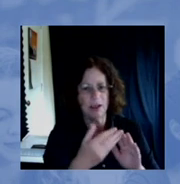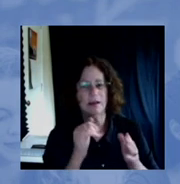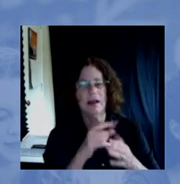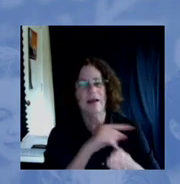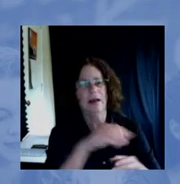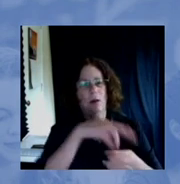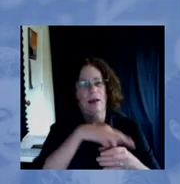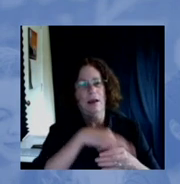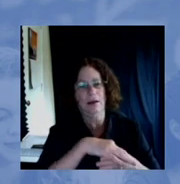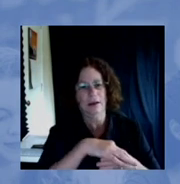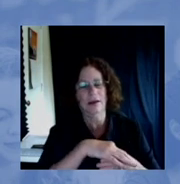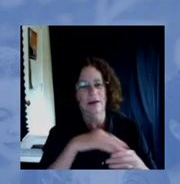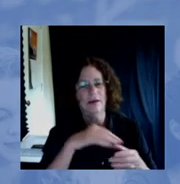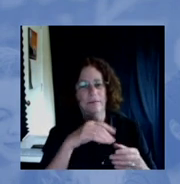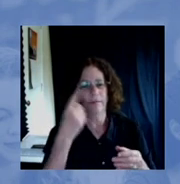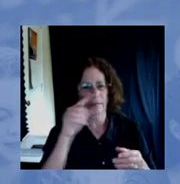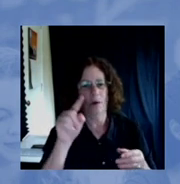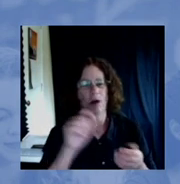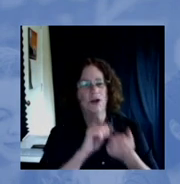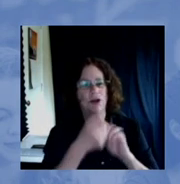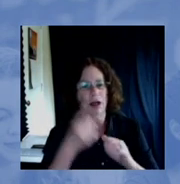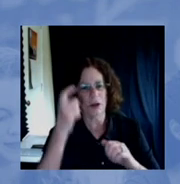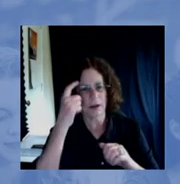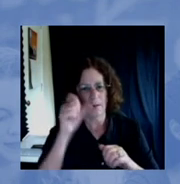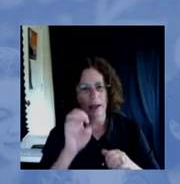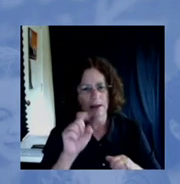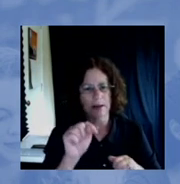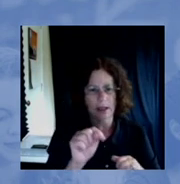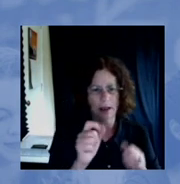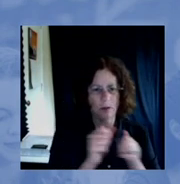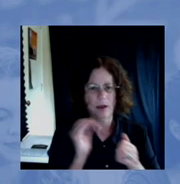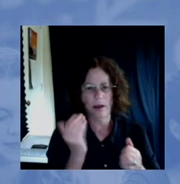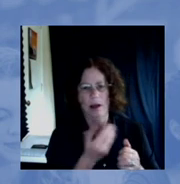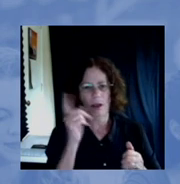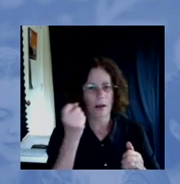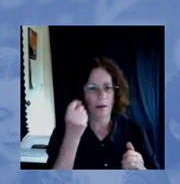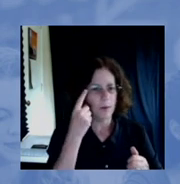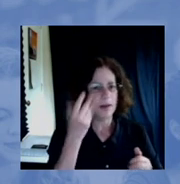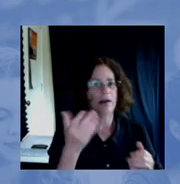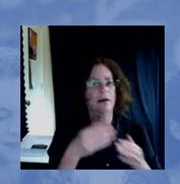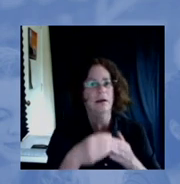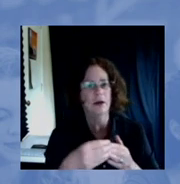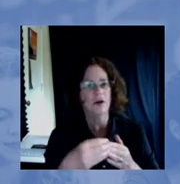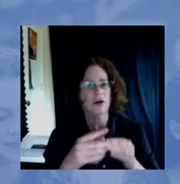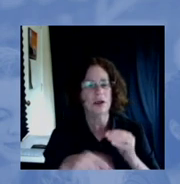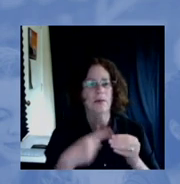SO CHANGING THAT MINDSET WITH OUR GOVERNANCE LEADERS ABOUT IT'S NOT EQUAL, IT'S REALLY